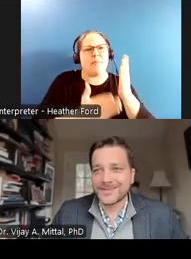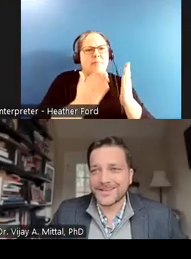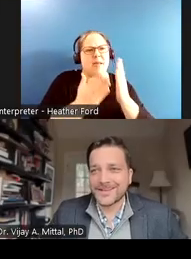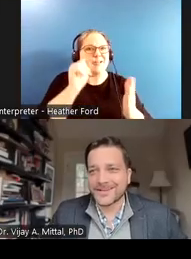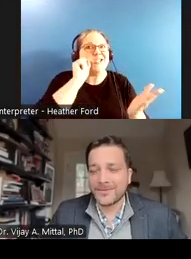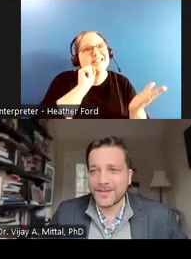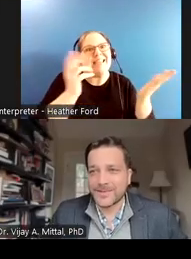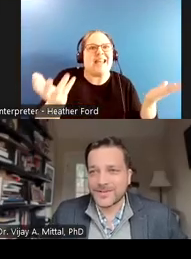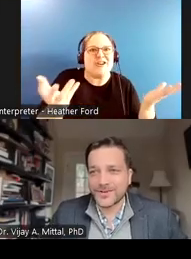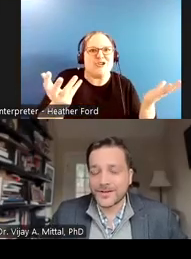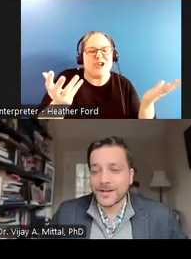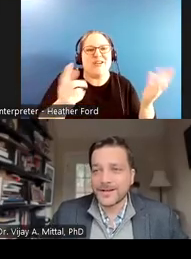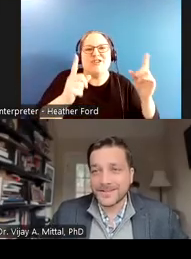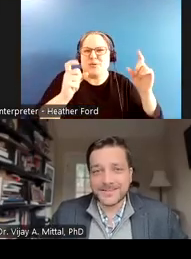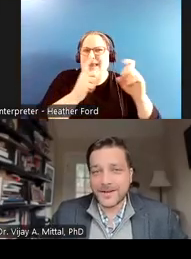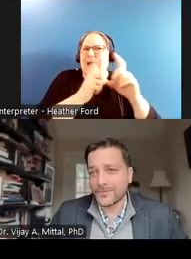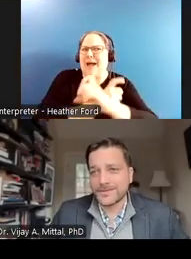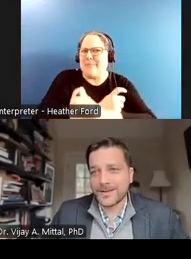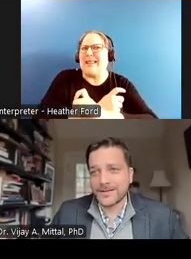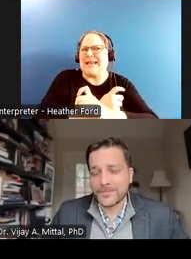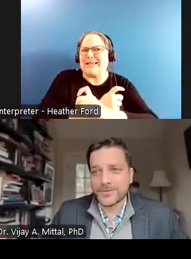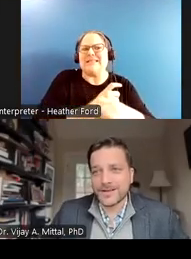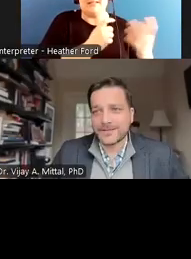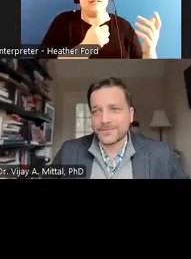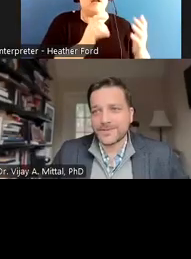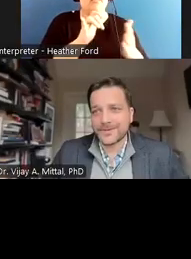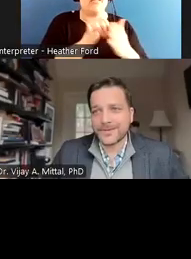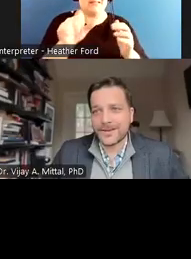it's a it's a complex picture and this is another reason why I think motor signs are particularly